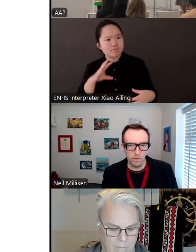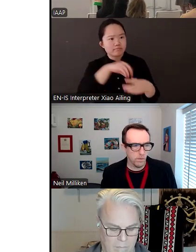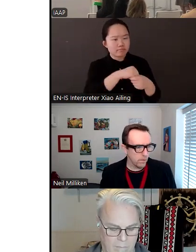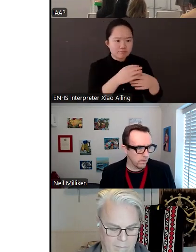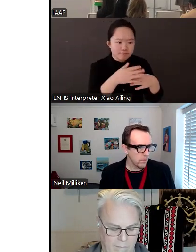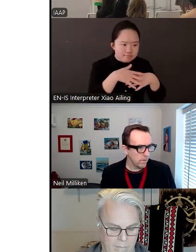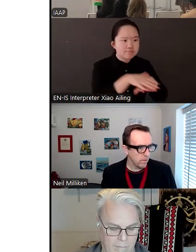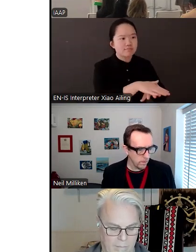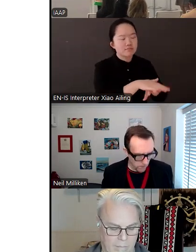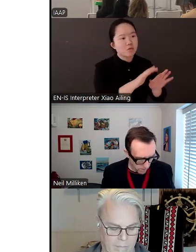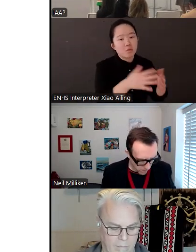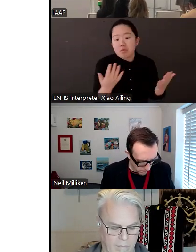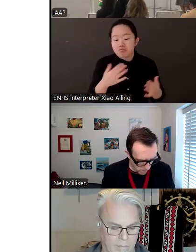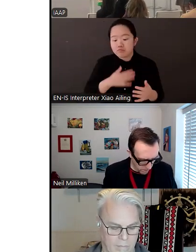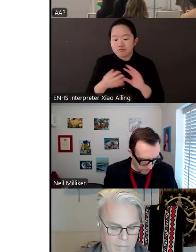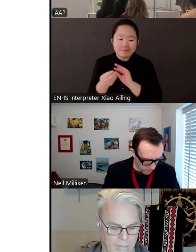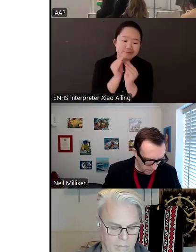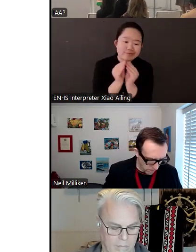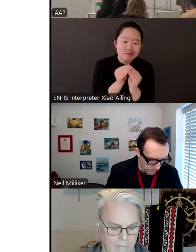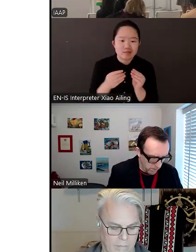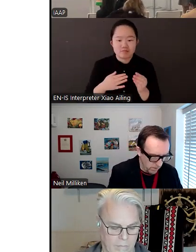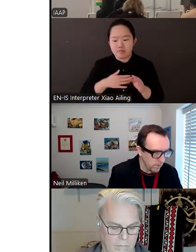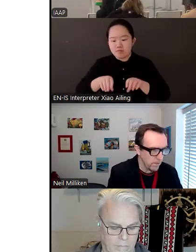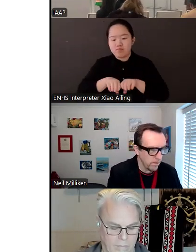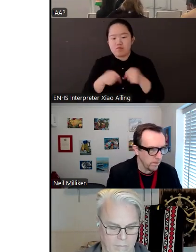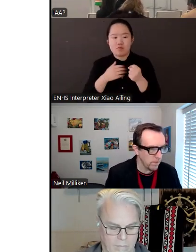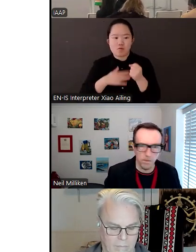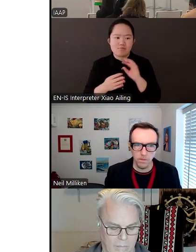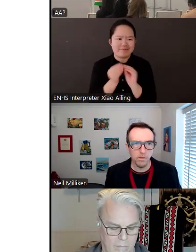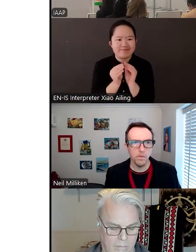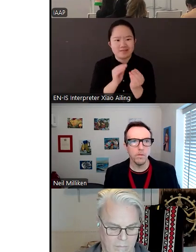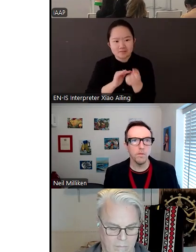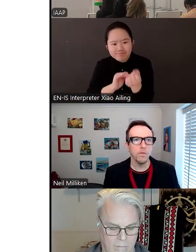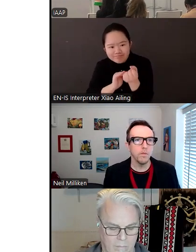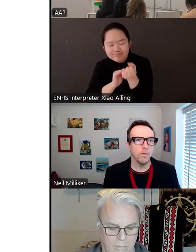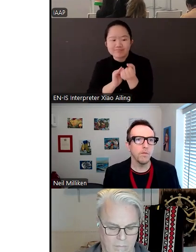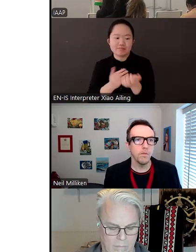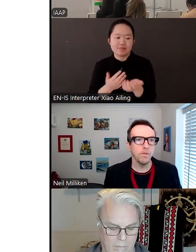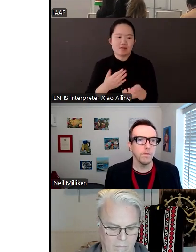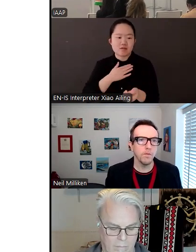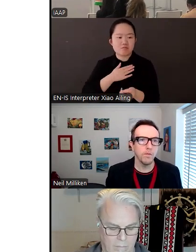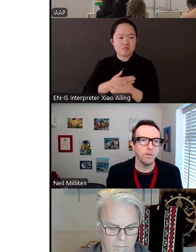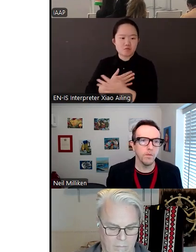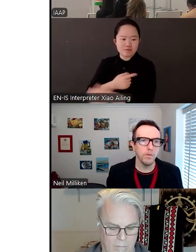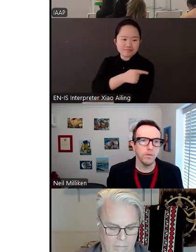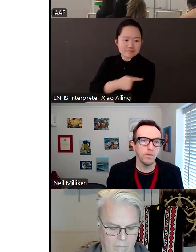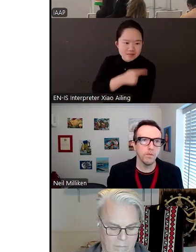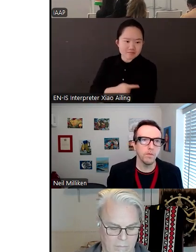Now I want a cure, and now I want society to accommodate me. So drawing upon these actually very different models.